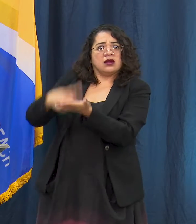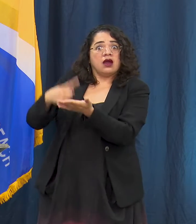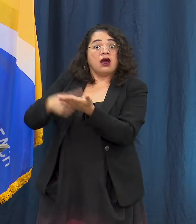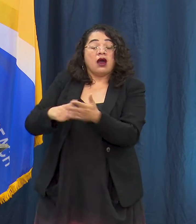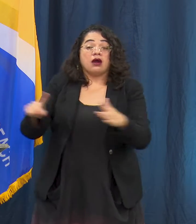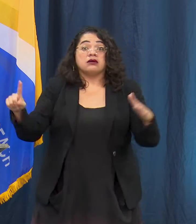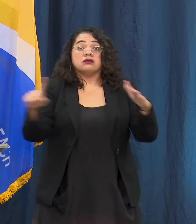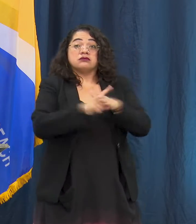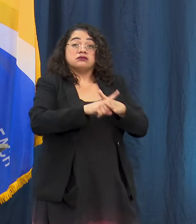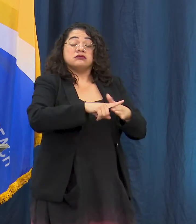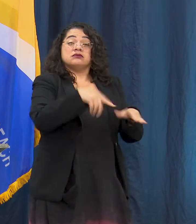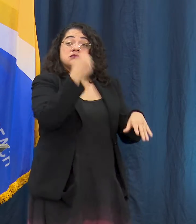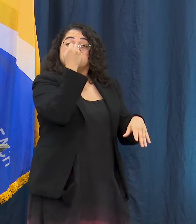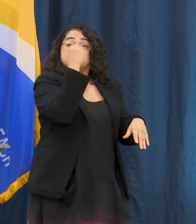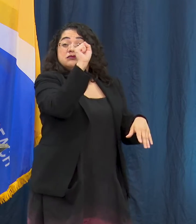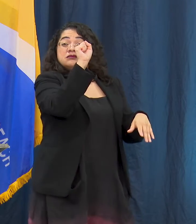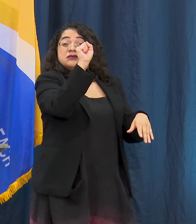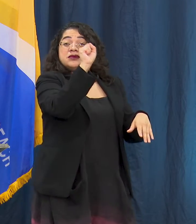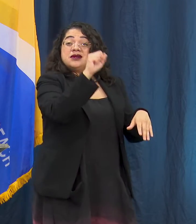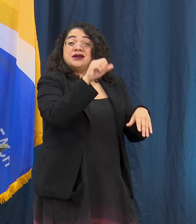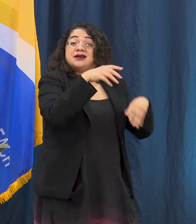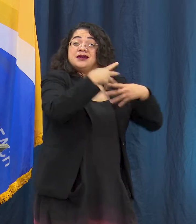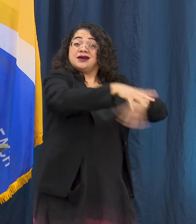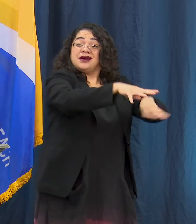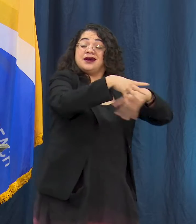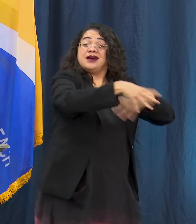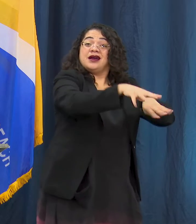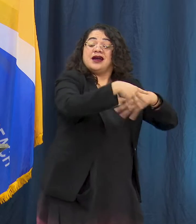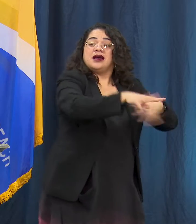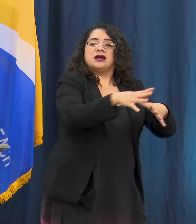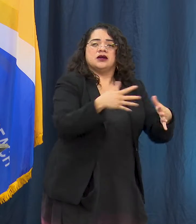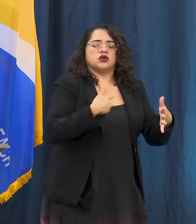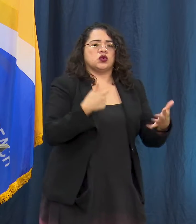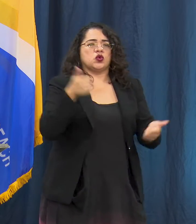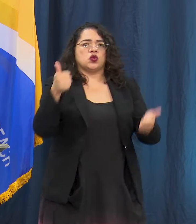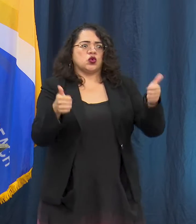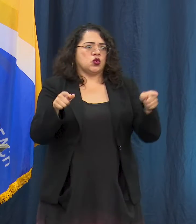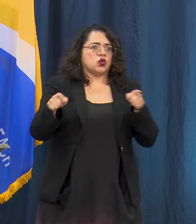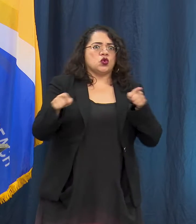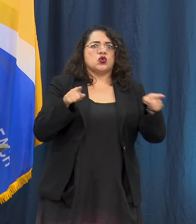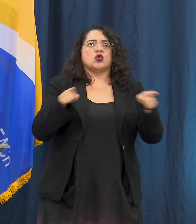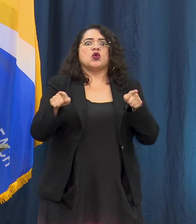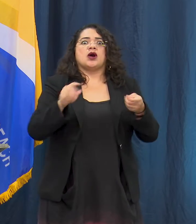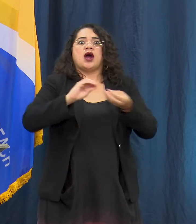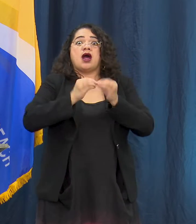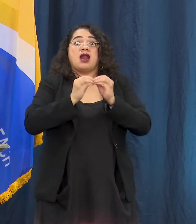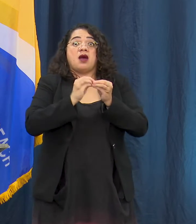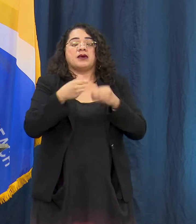our protest started and so it's going to be really interesting for me as your Public Health Director to be able to watch those numbers and to begin to